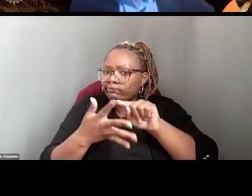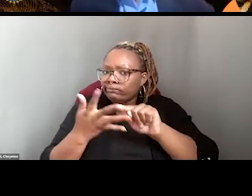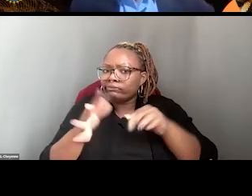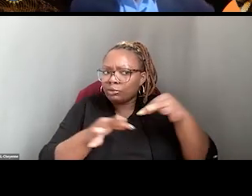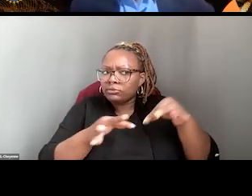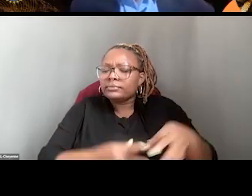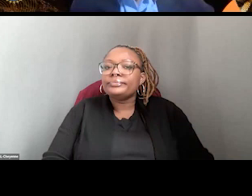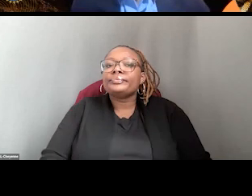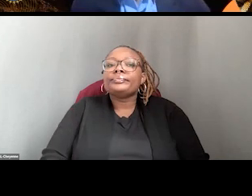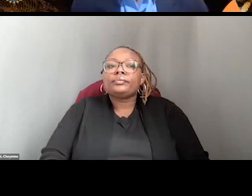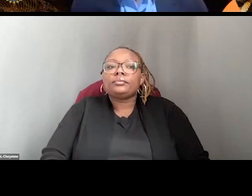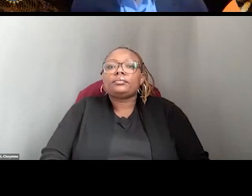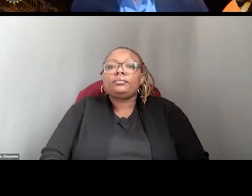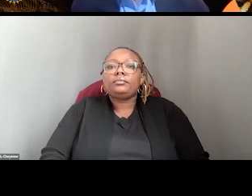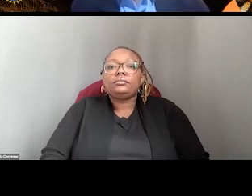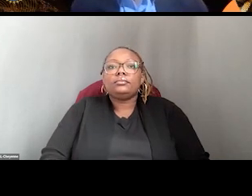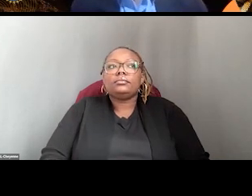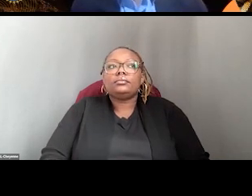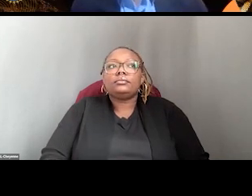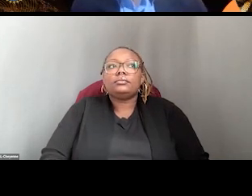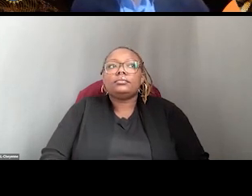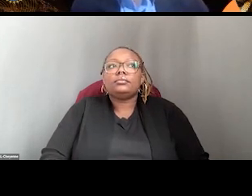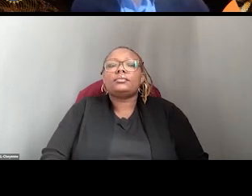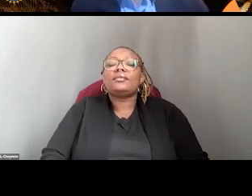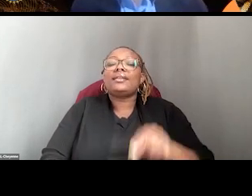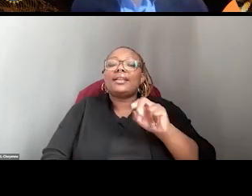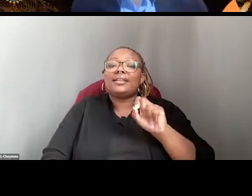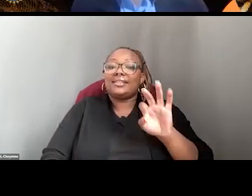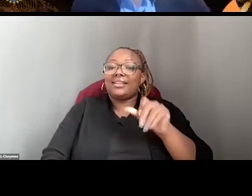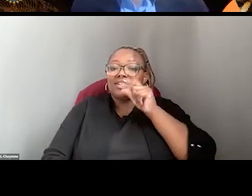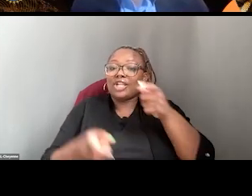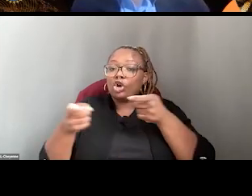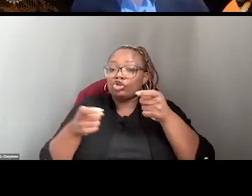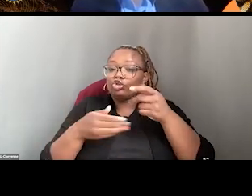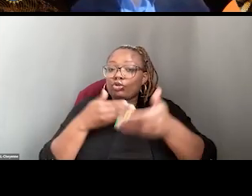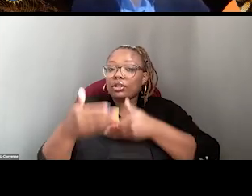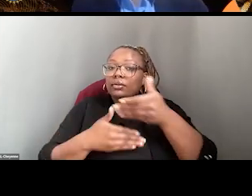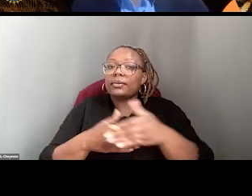I will say that NSF does not control this process. This is basically appropriations law.